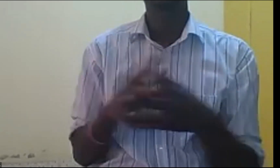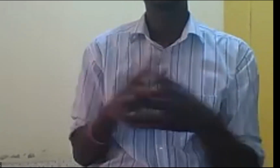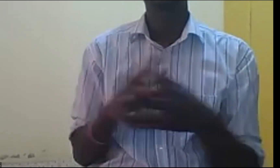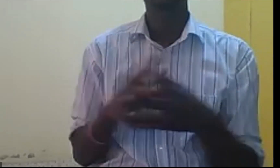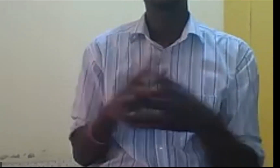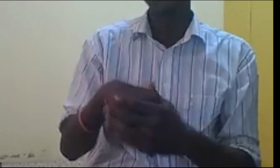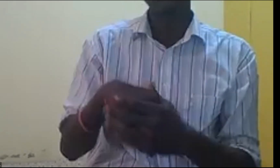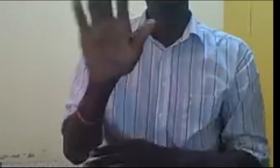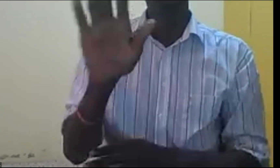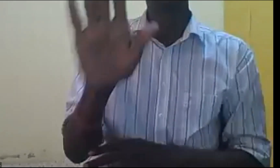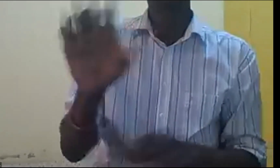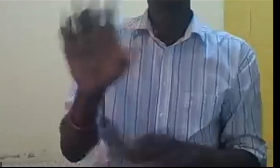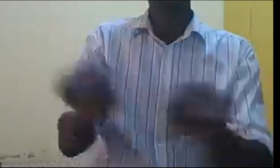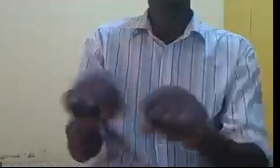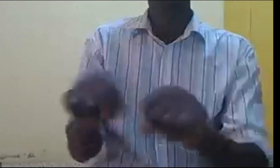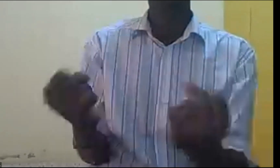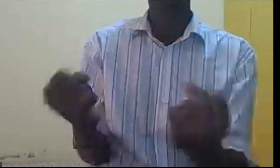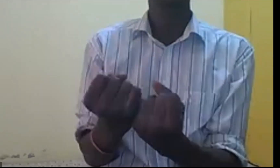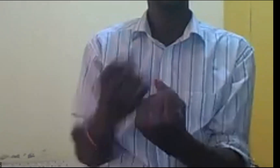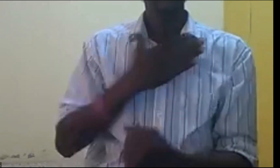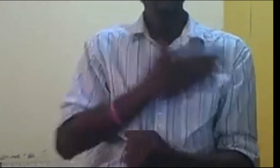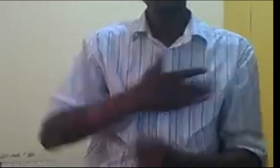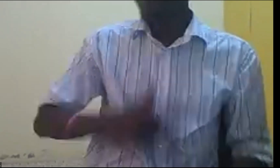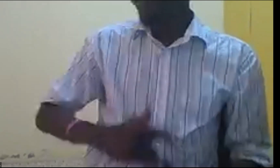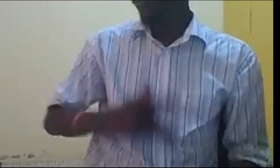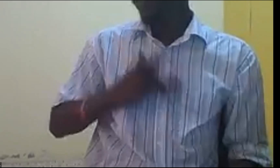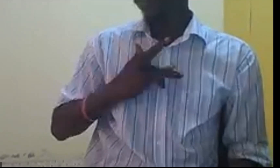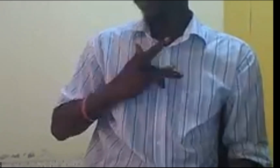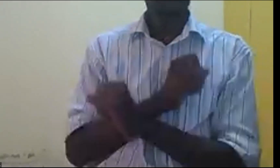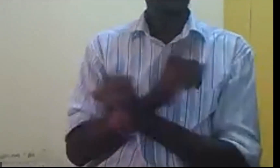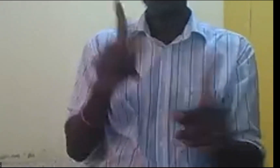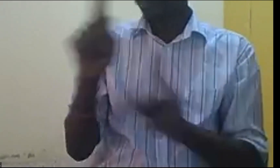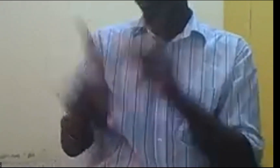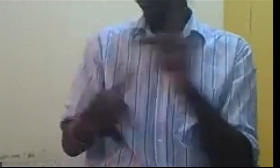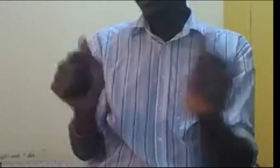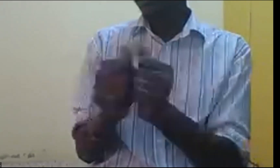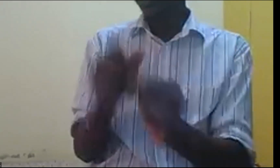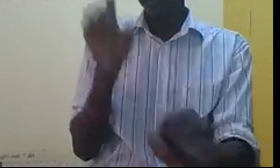All! Hello! Hi!